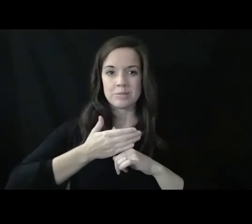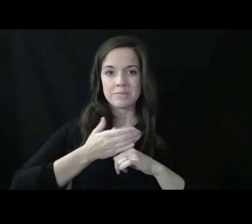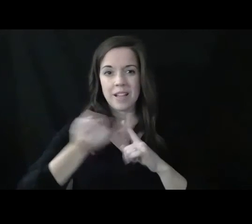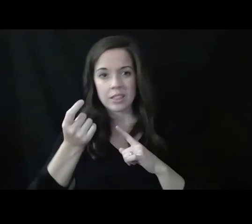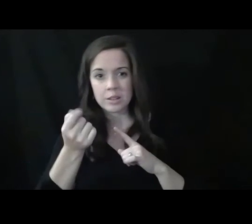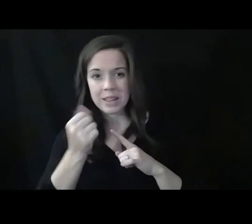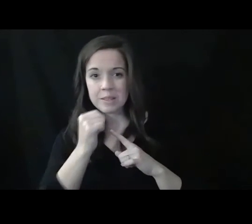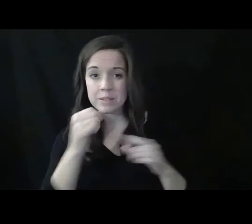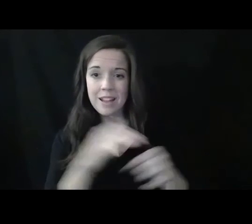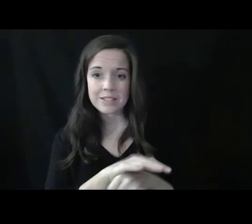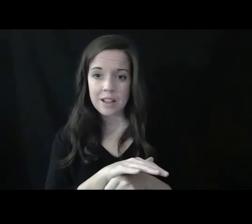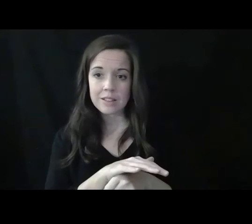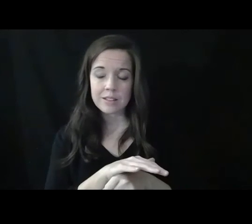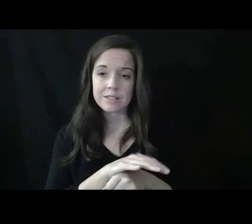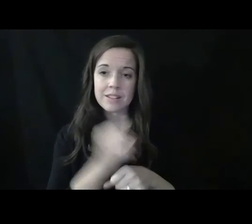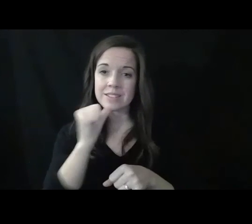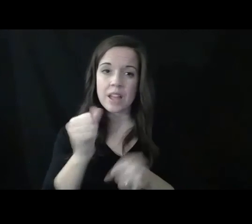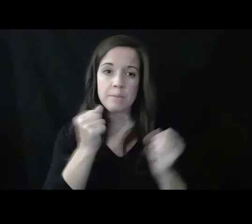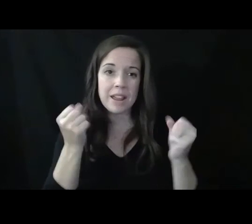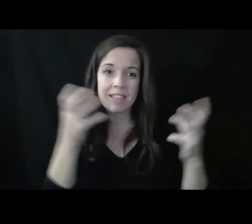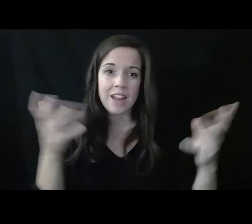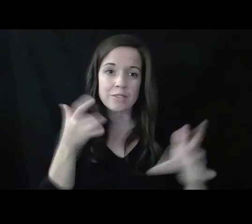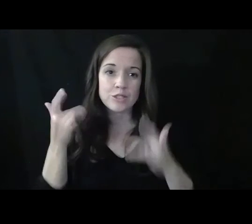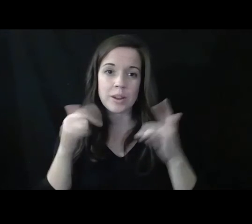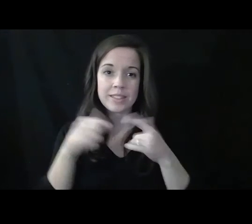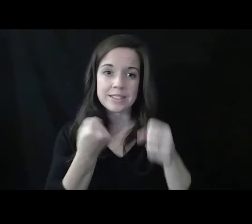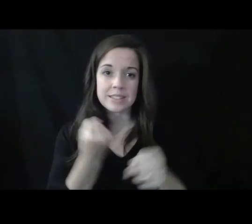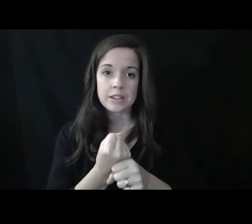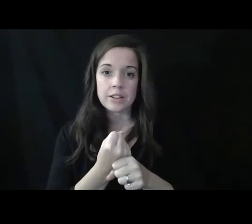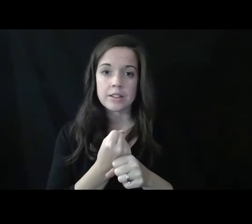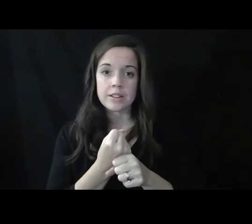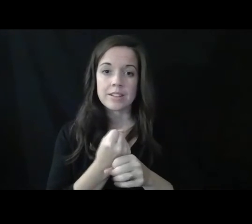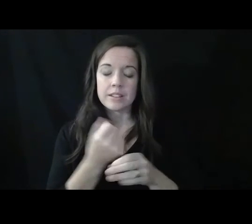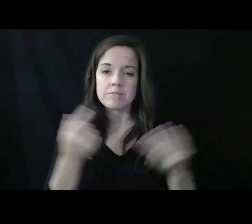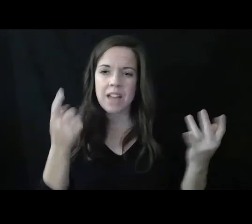think there’s not been a lot of joy this year, so I think I’m going to try to keep this on. I